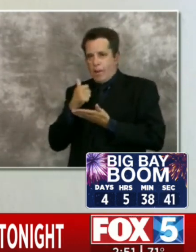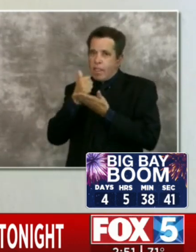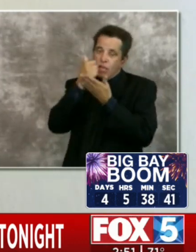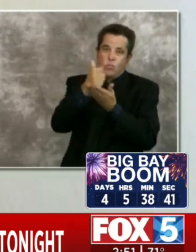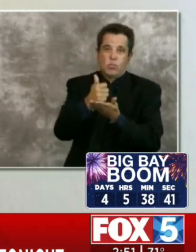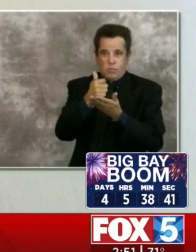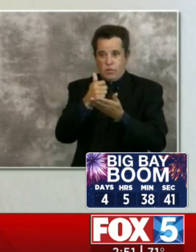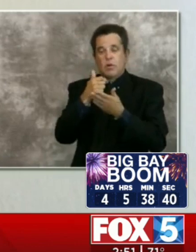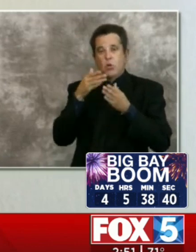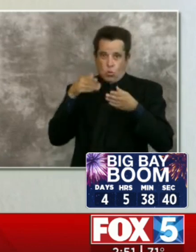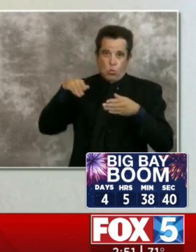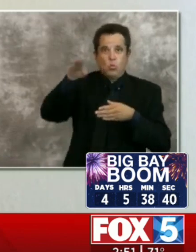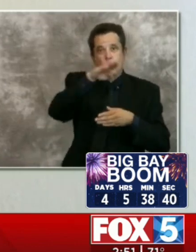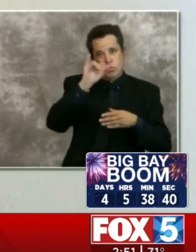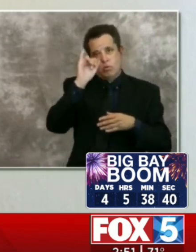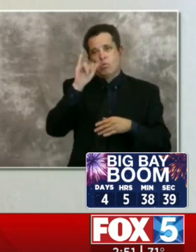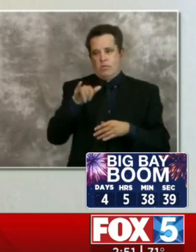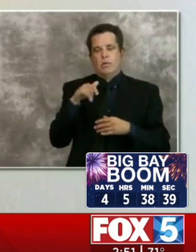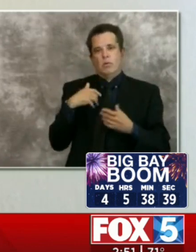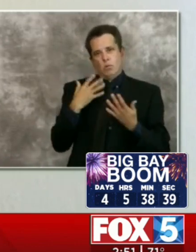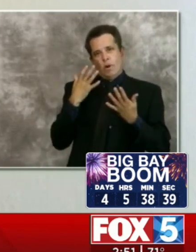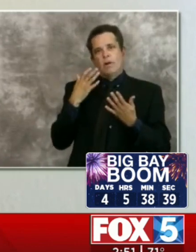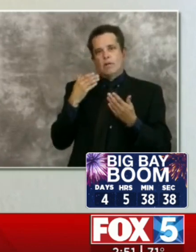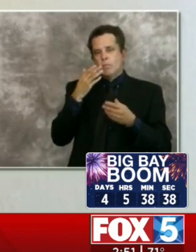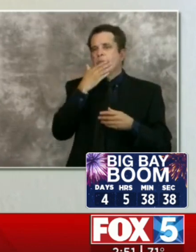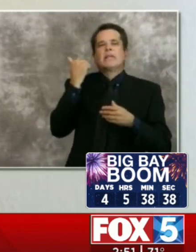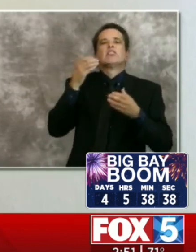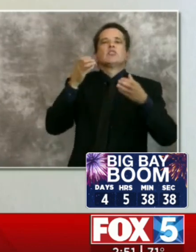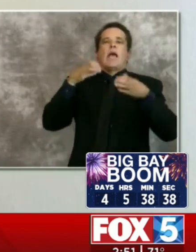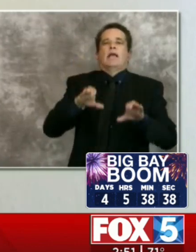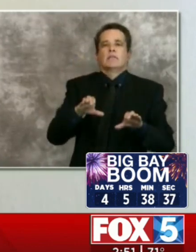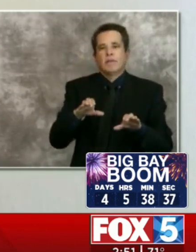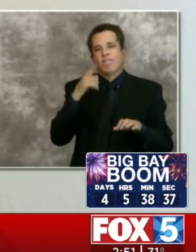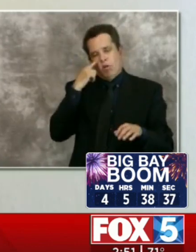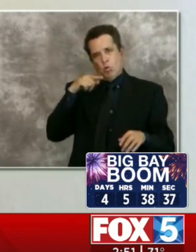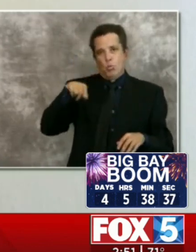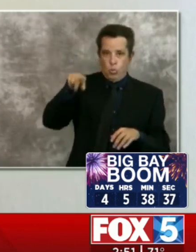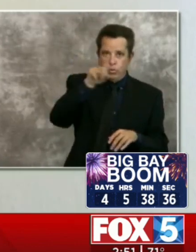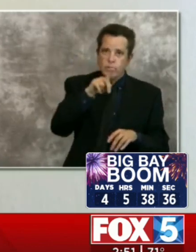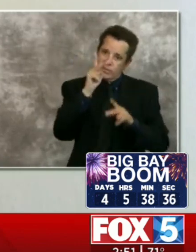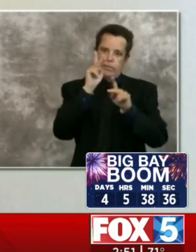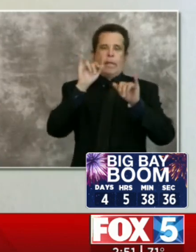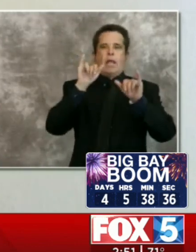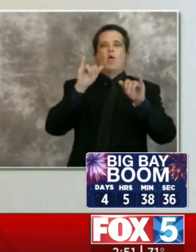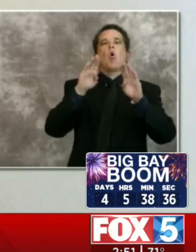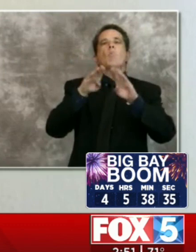HER. BUT IT'S OUR HOPE THAT WE CAN COME TOGETHER AS A COMMUNITY. AND SUPPORT THE ACTIONS THAT WERE TAKEN THAT